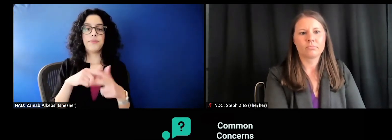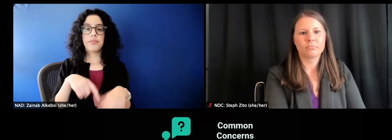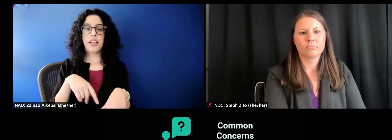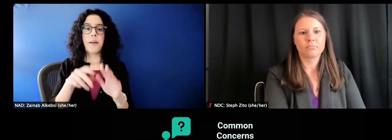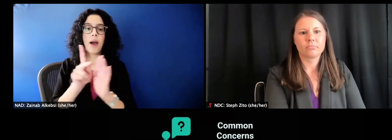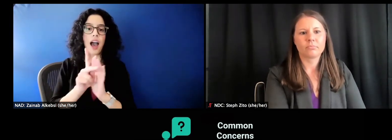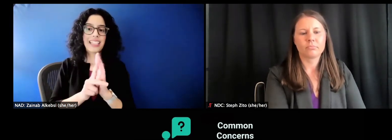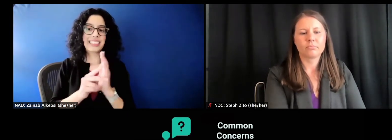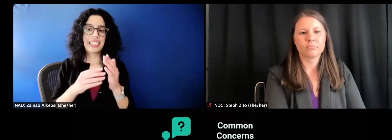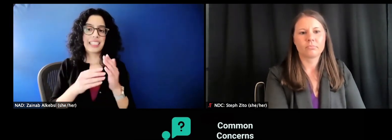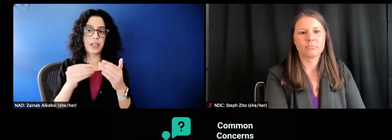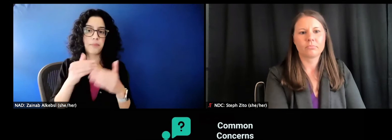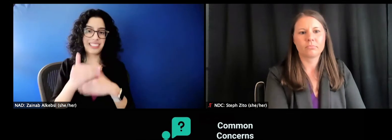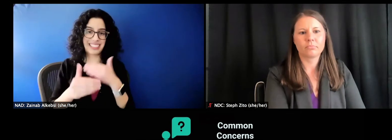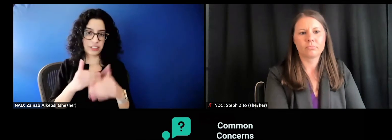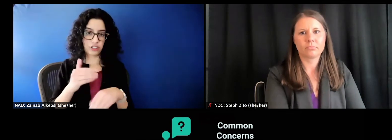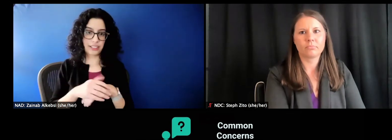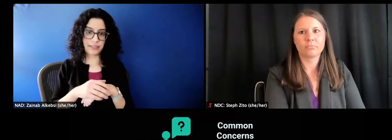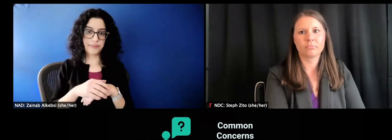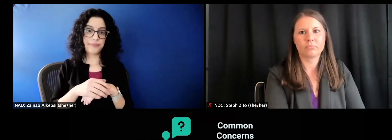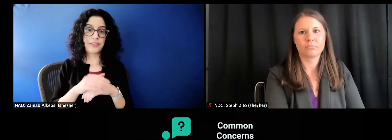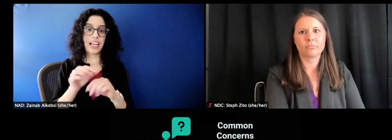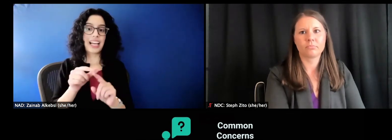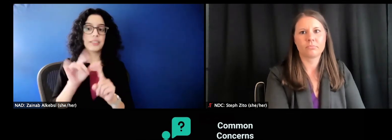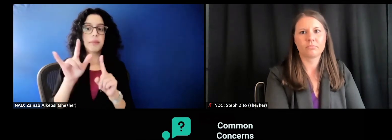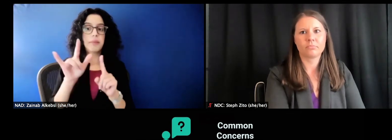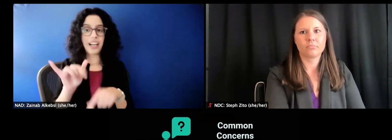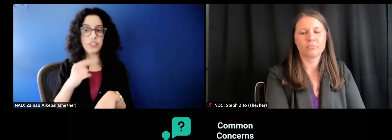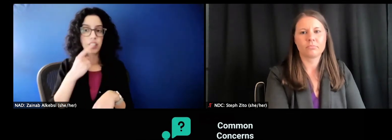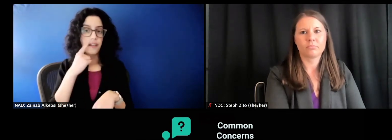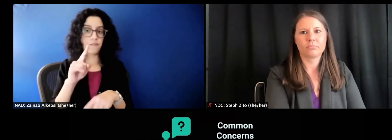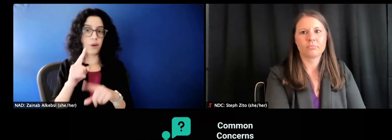Policies and procedures, especially for the first time